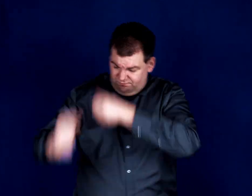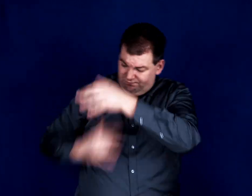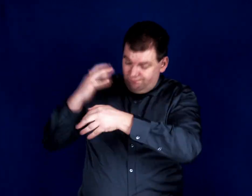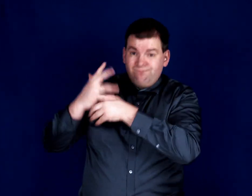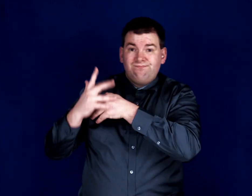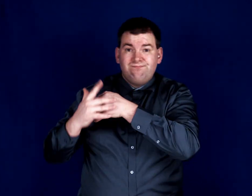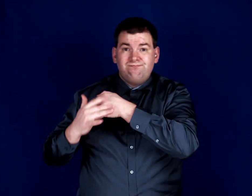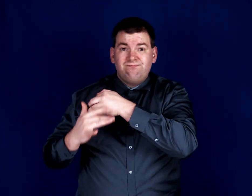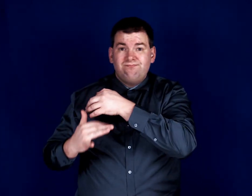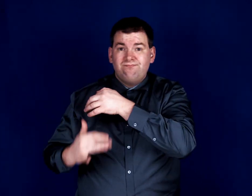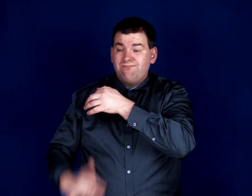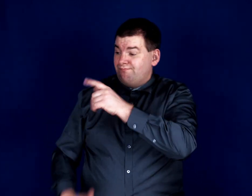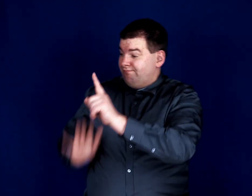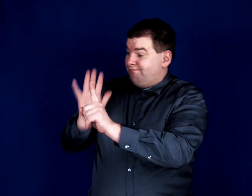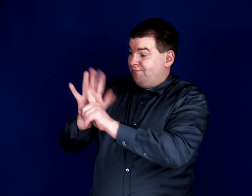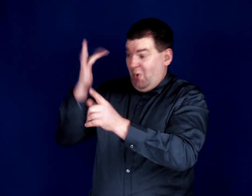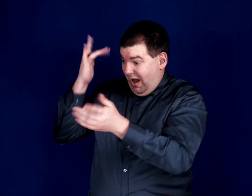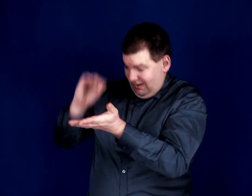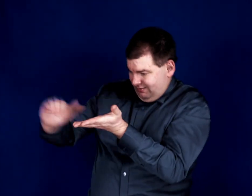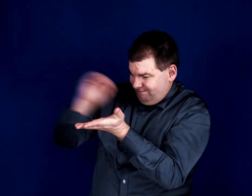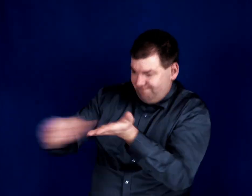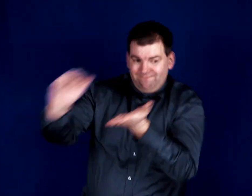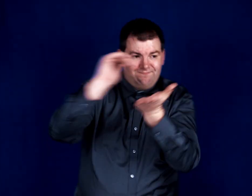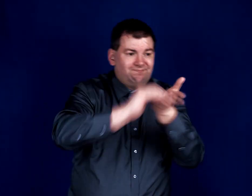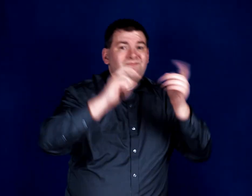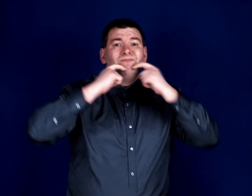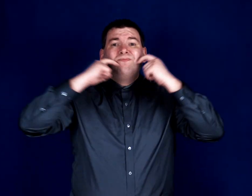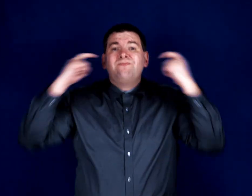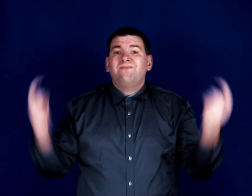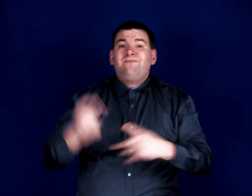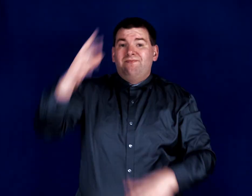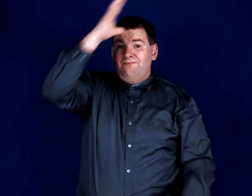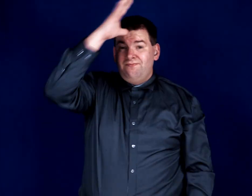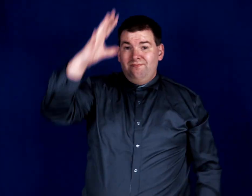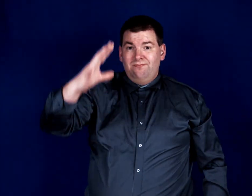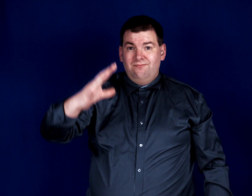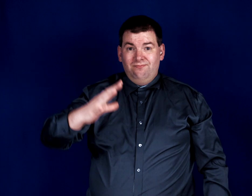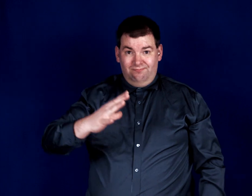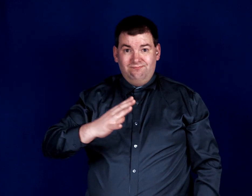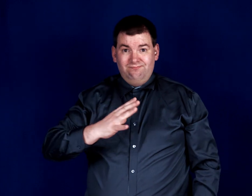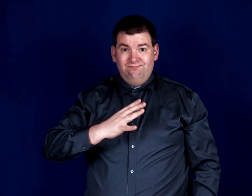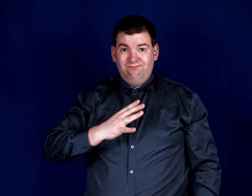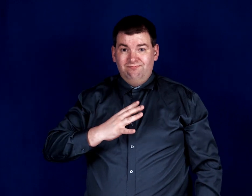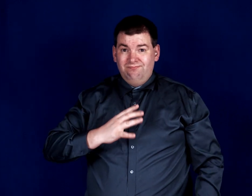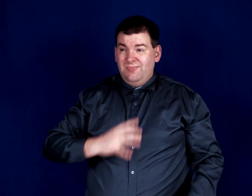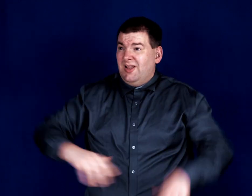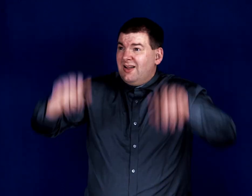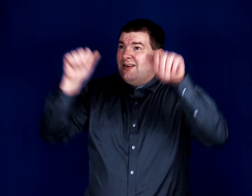world's foundation for the sins of men.